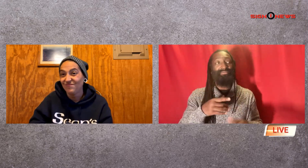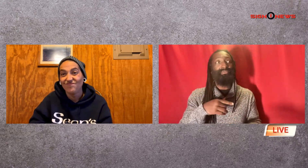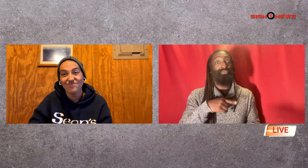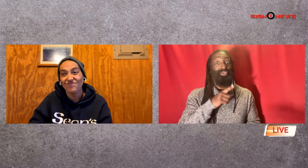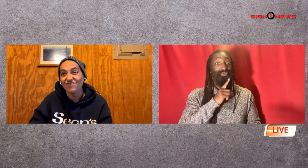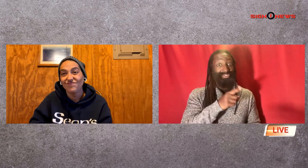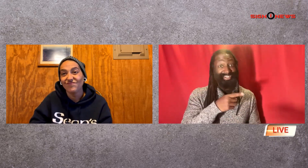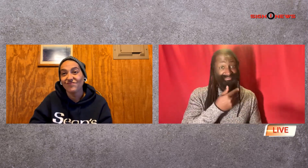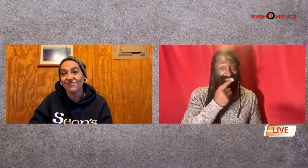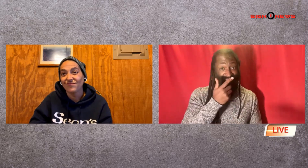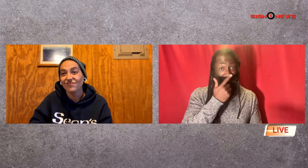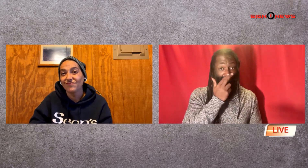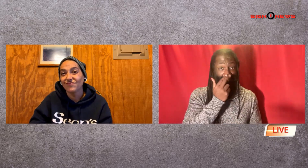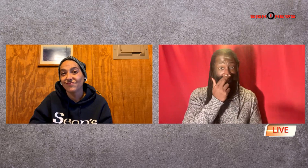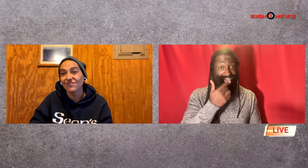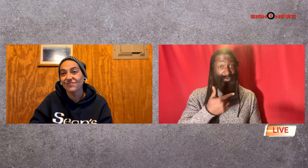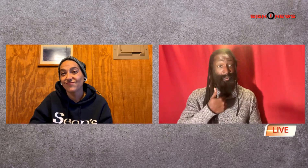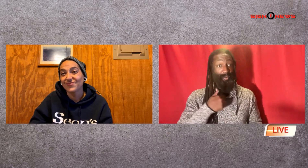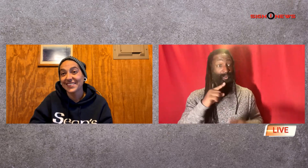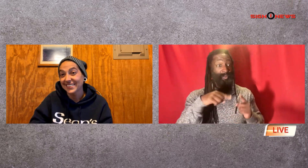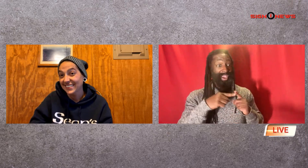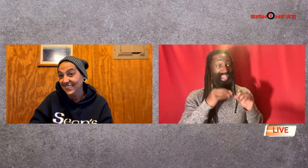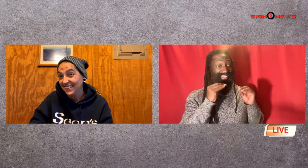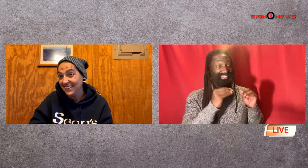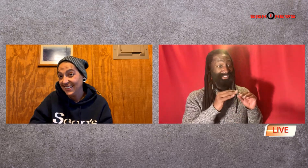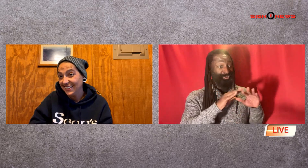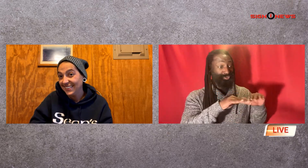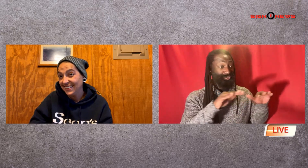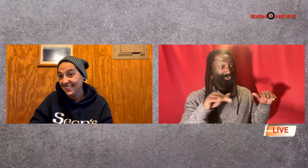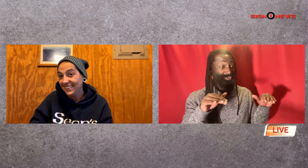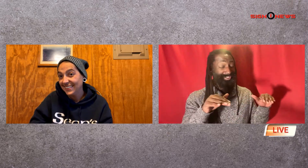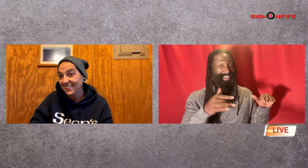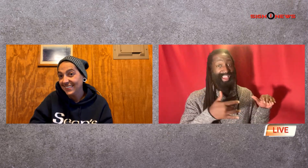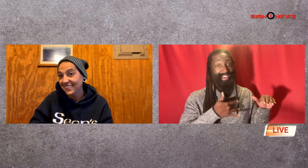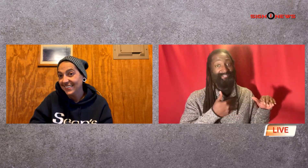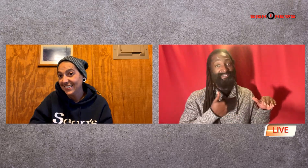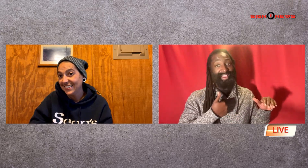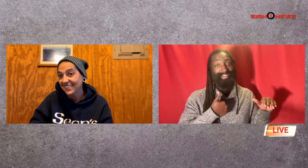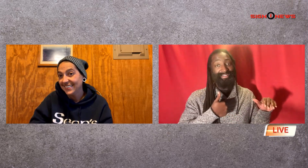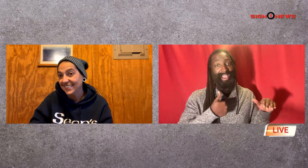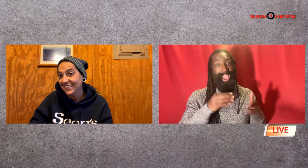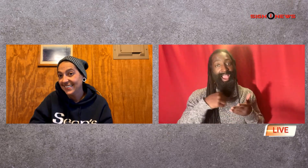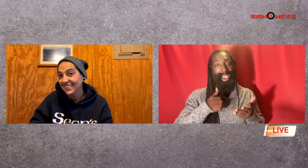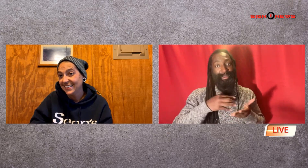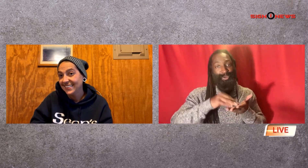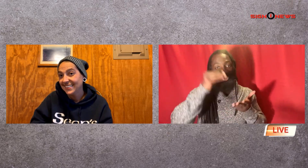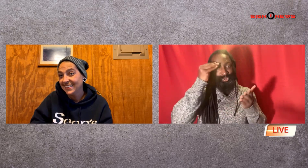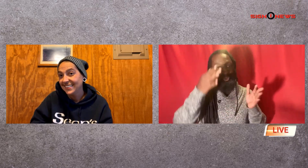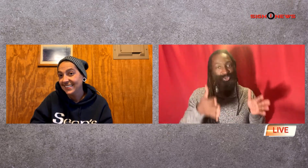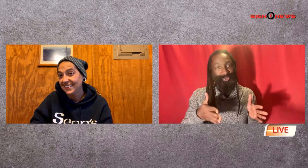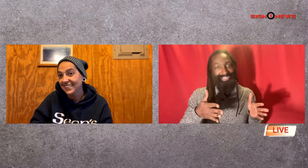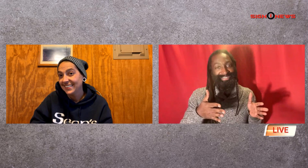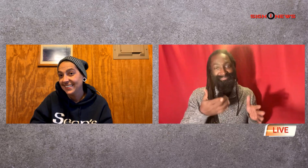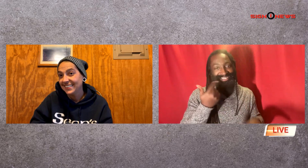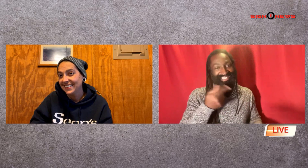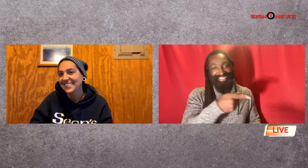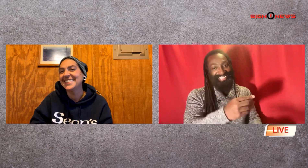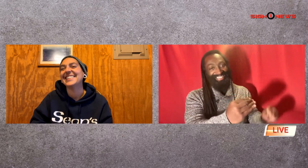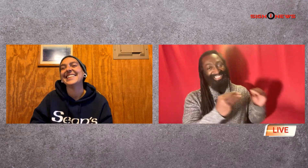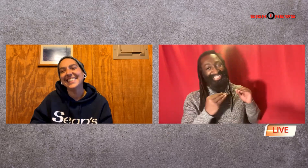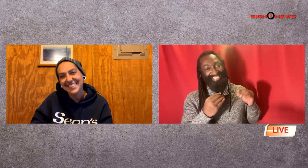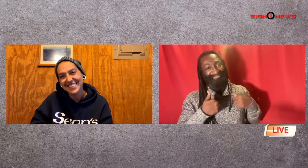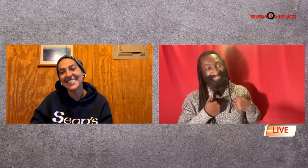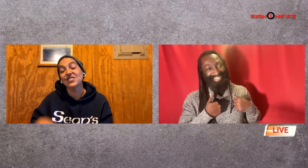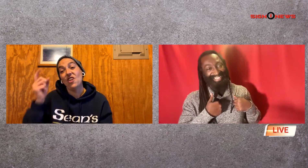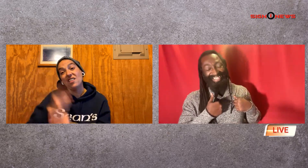and it's really interesting when I teach children I feel like I'm learning because they're teaching